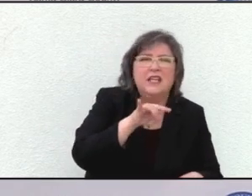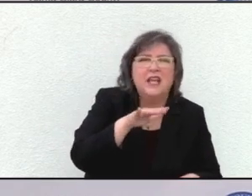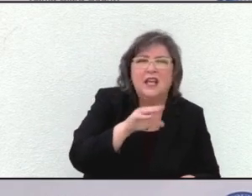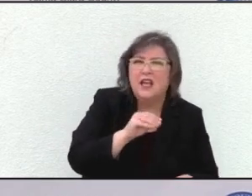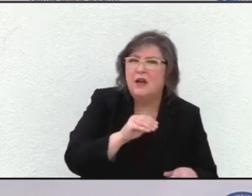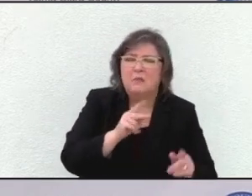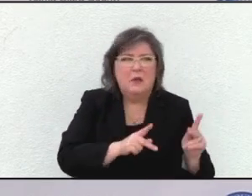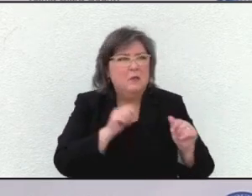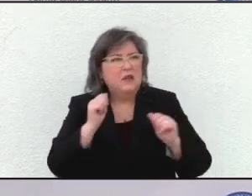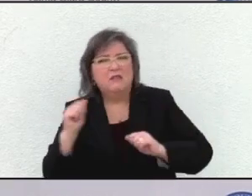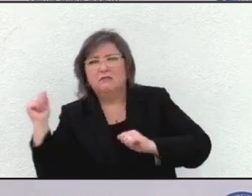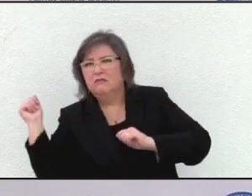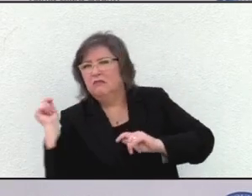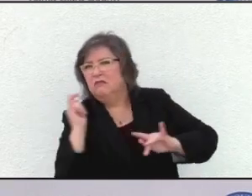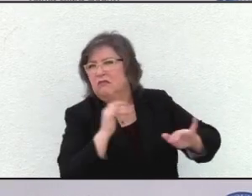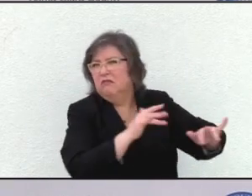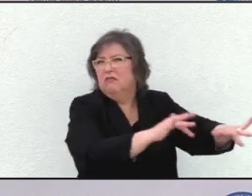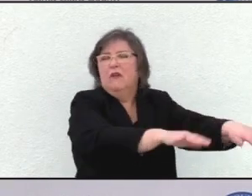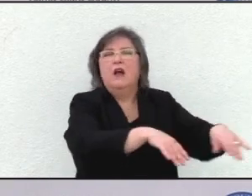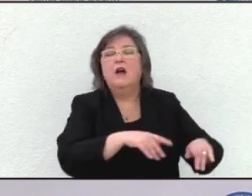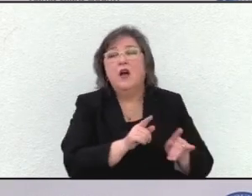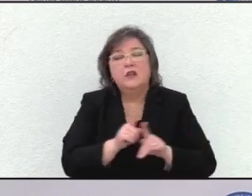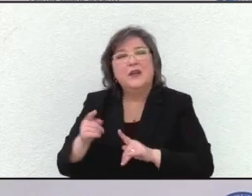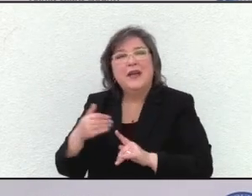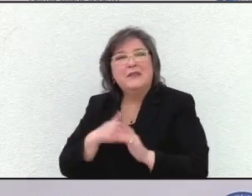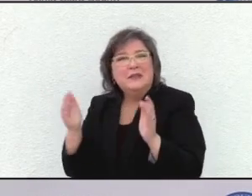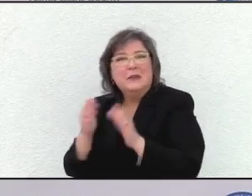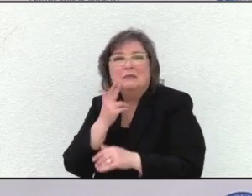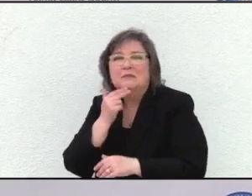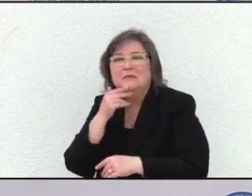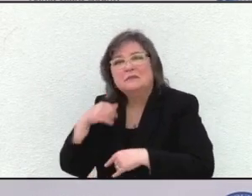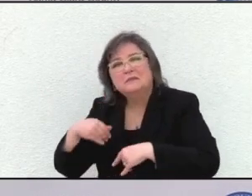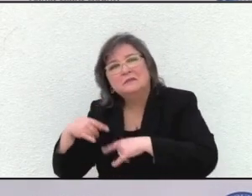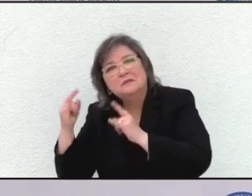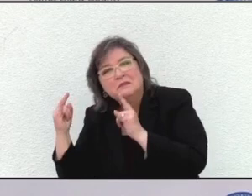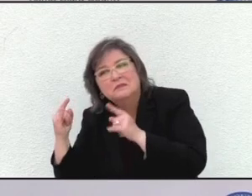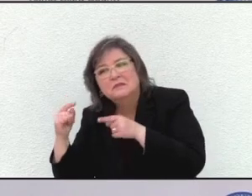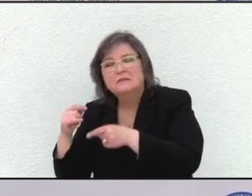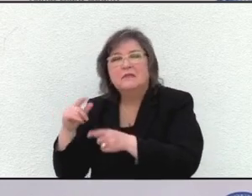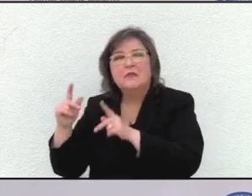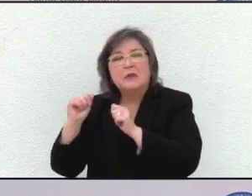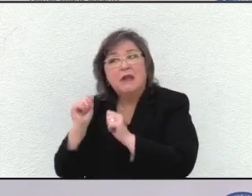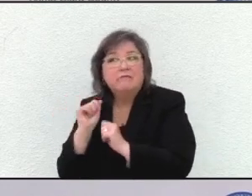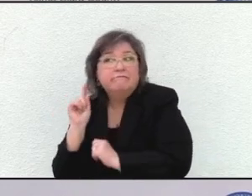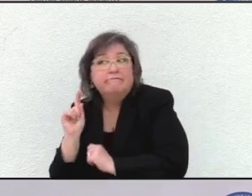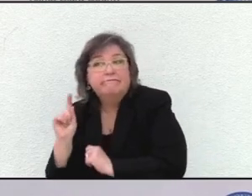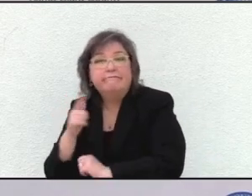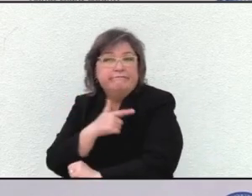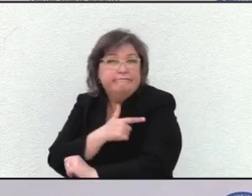and everything in between, because we know that vaccination is the most important activity